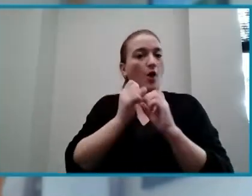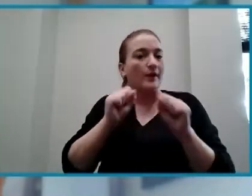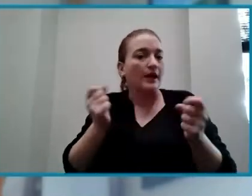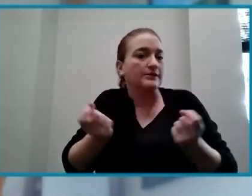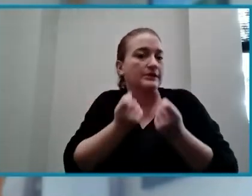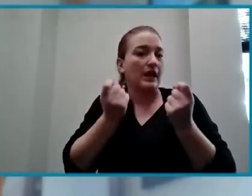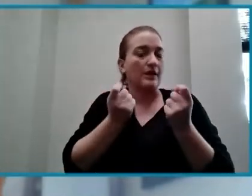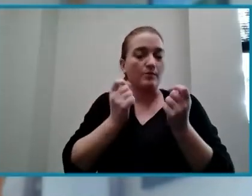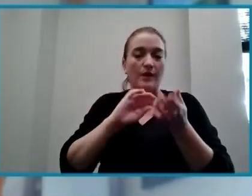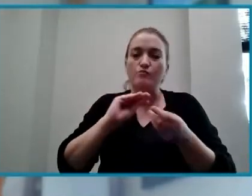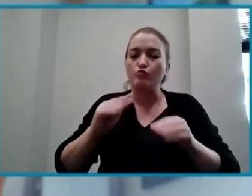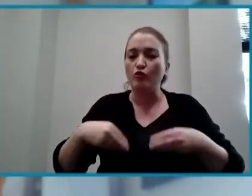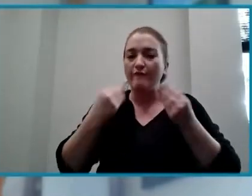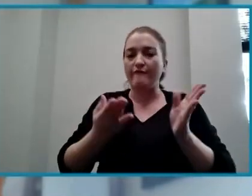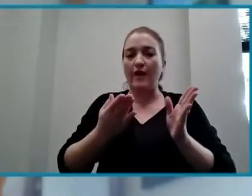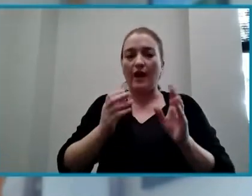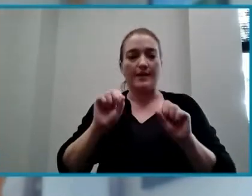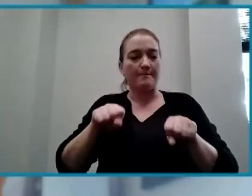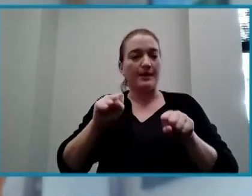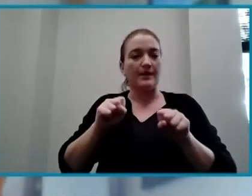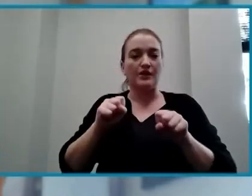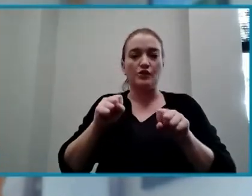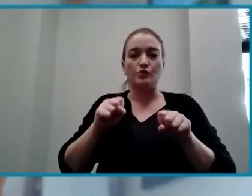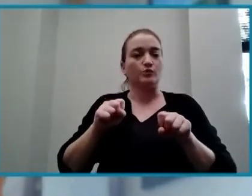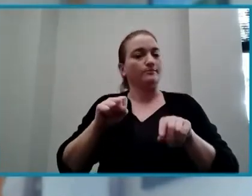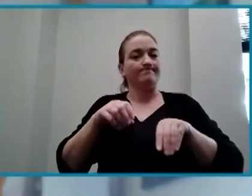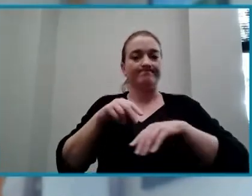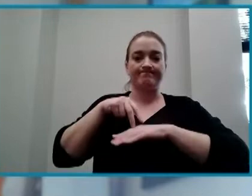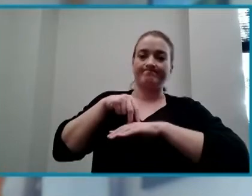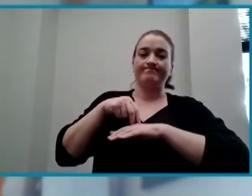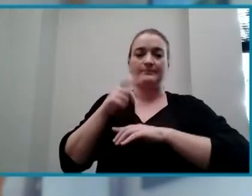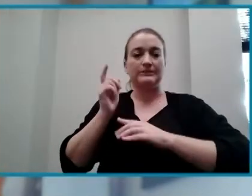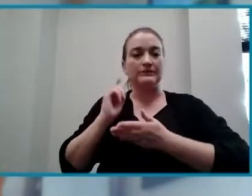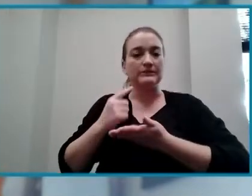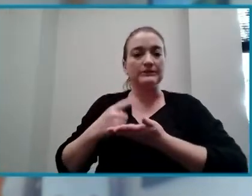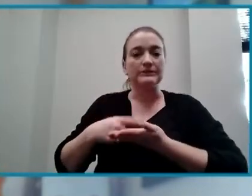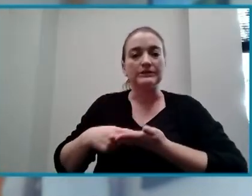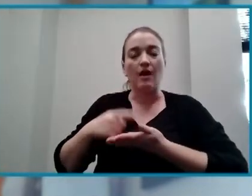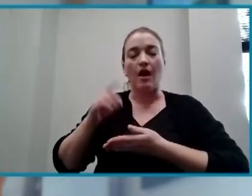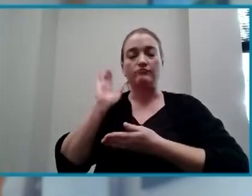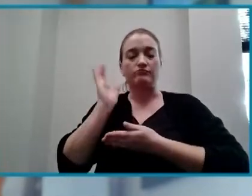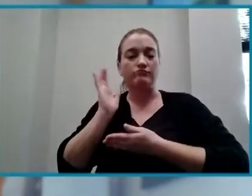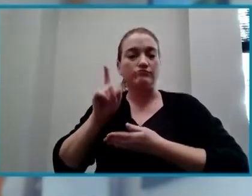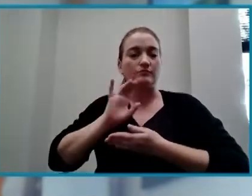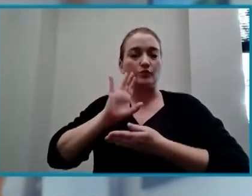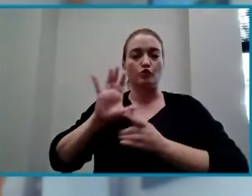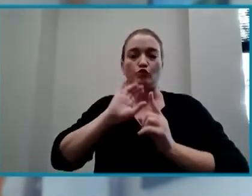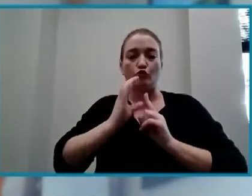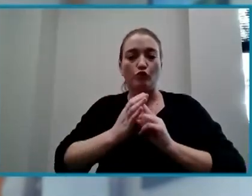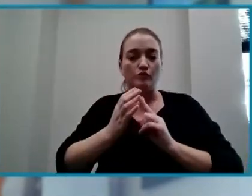And I became really curious about how, what role folklorists and an organization like ours would have to play in, uh,